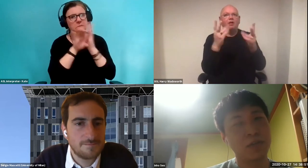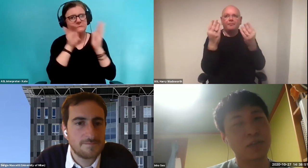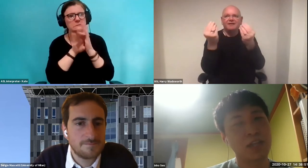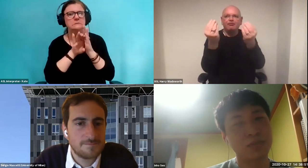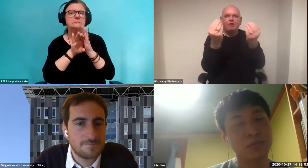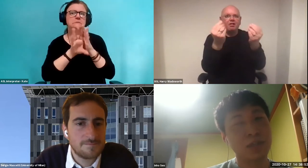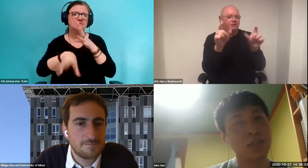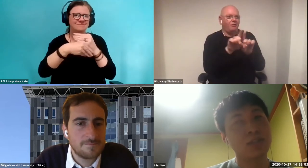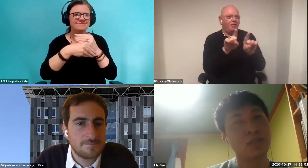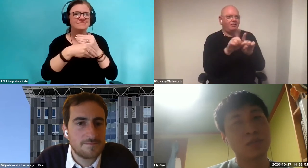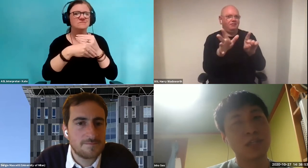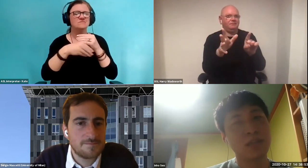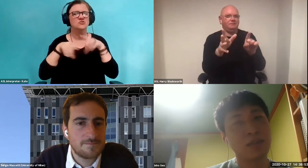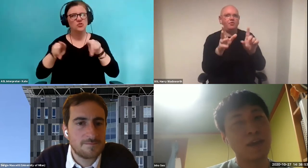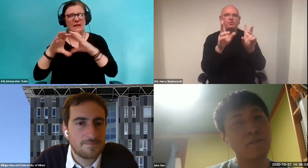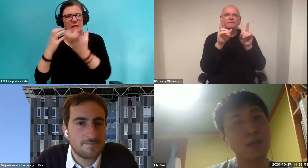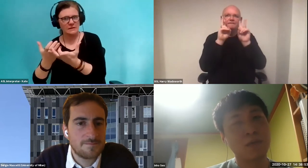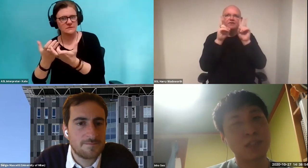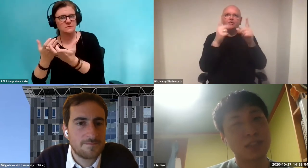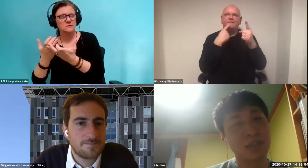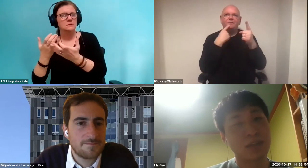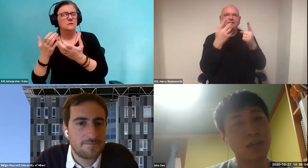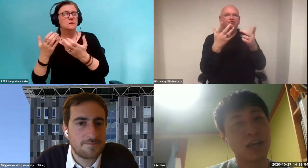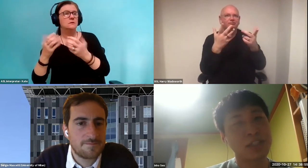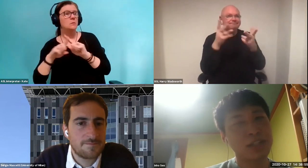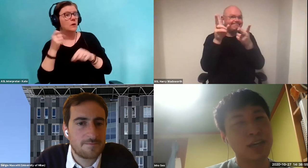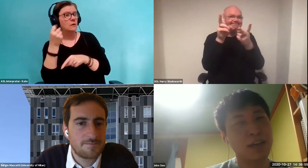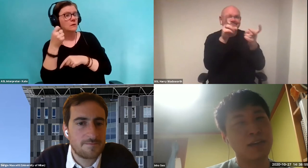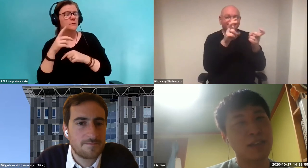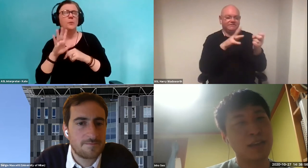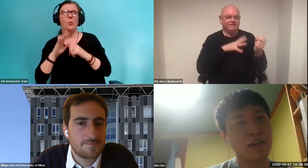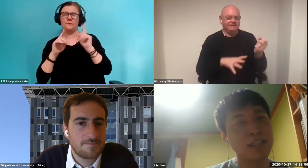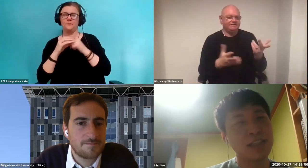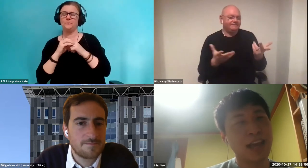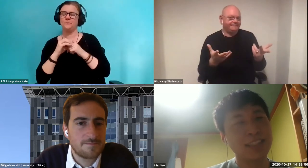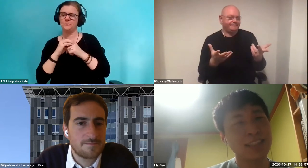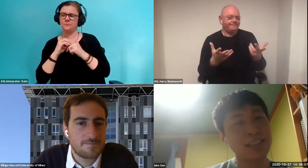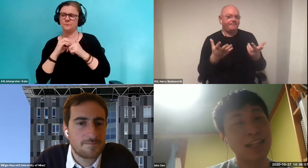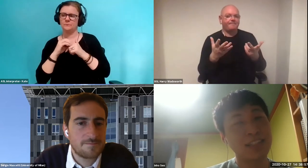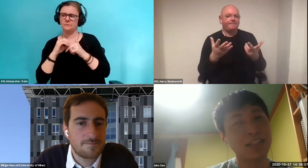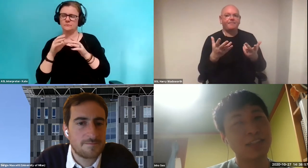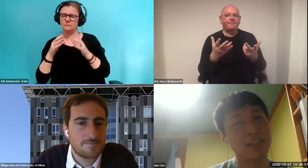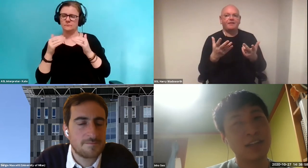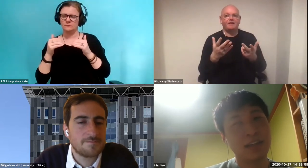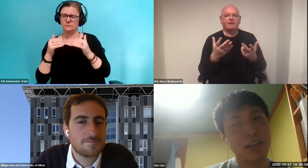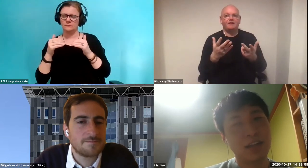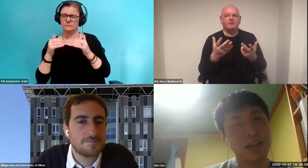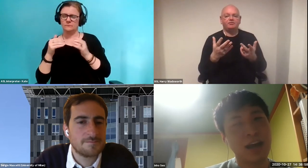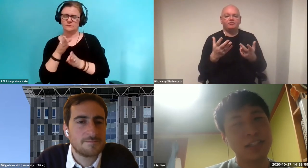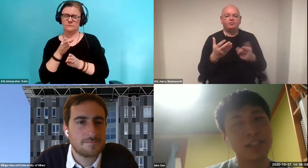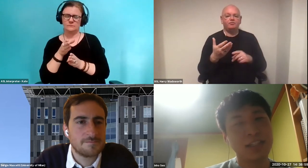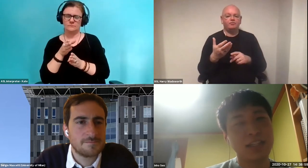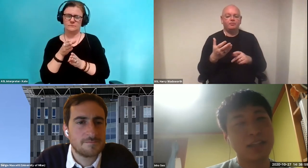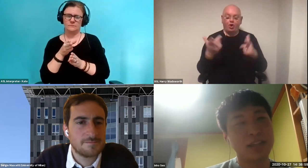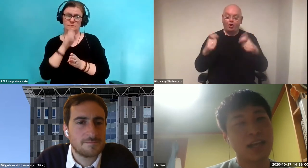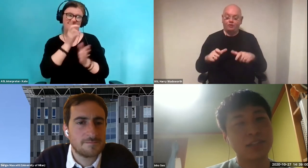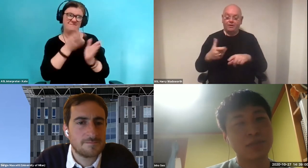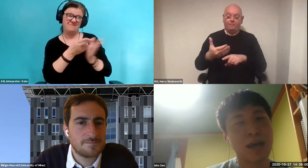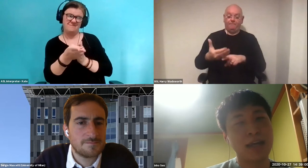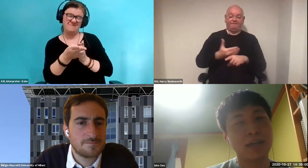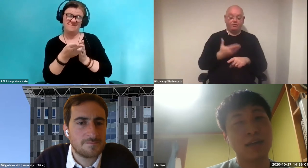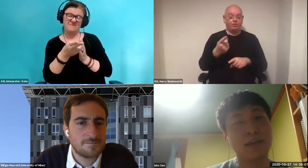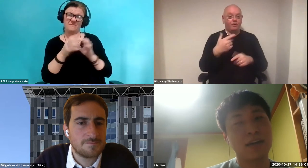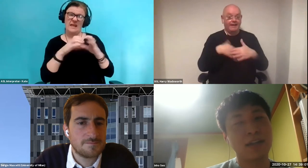the classroom so in if it was actually uh until last last year uh honestly in the classroom I in